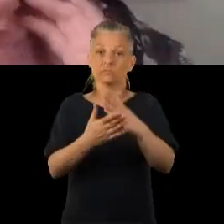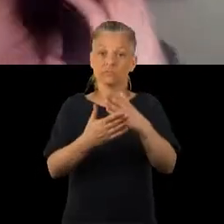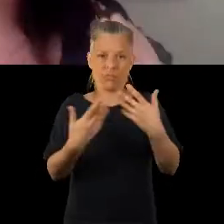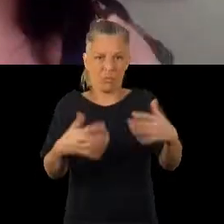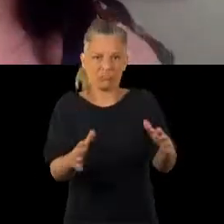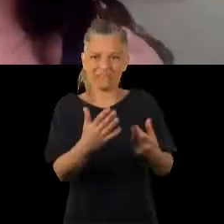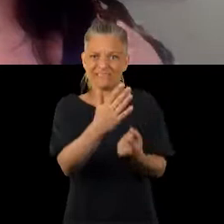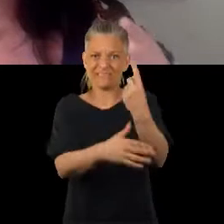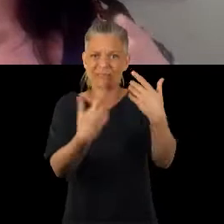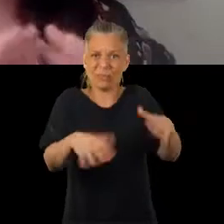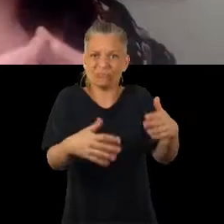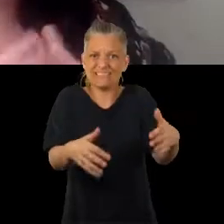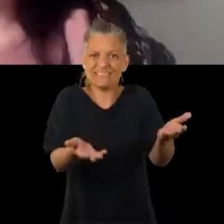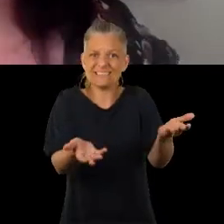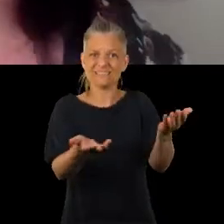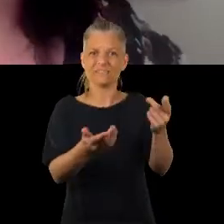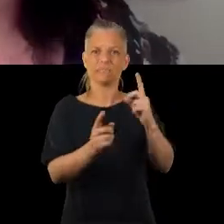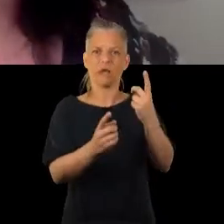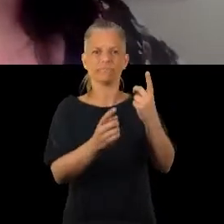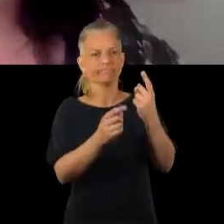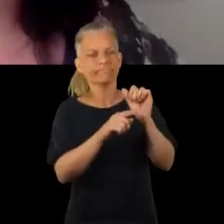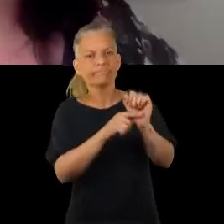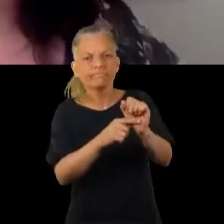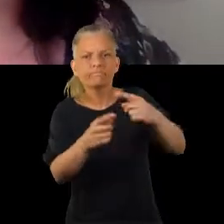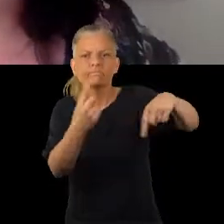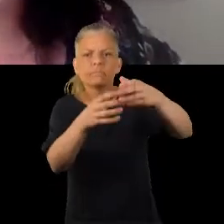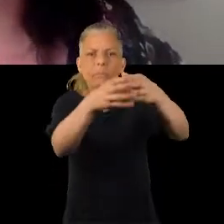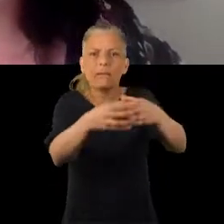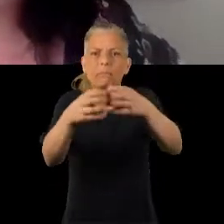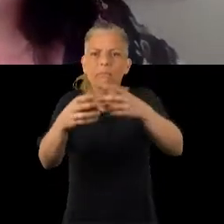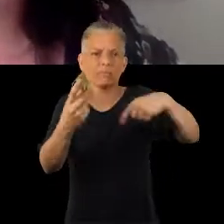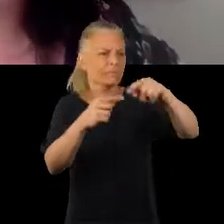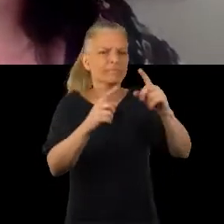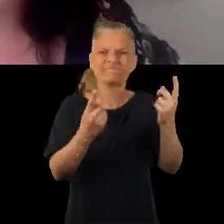the knowledge that comes from communities, stuff written by people like the Hearing Voices Network,